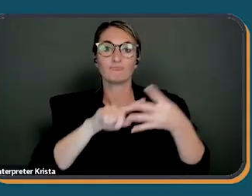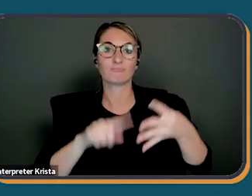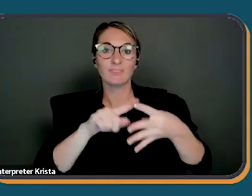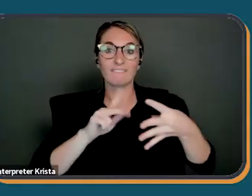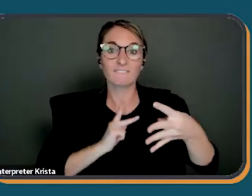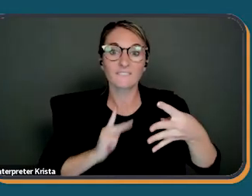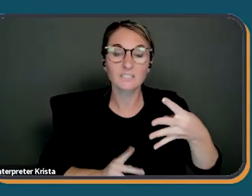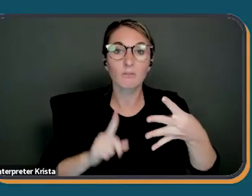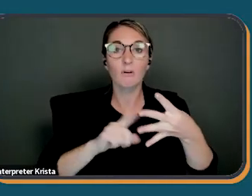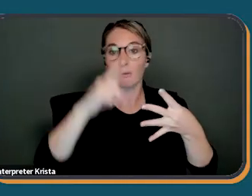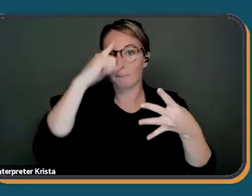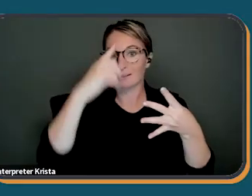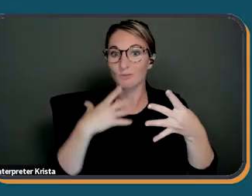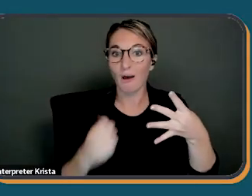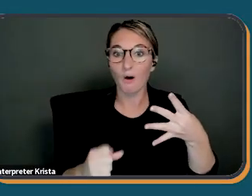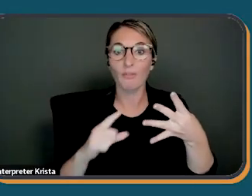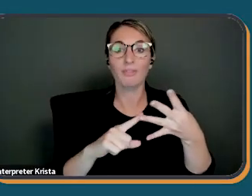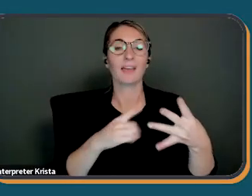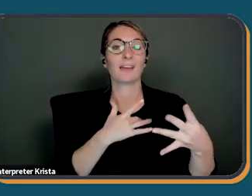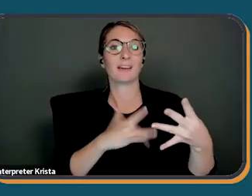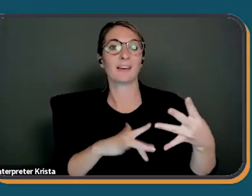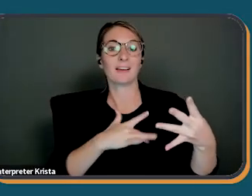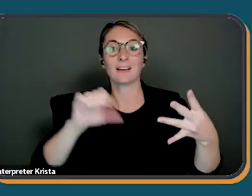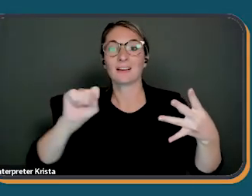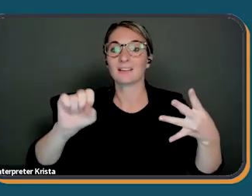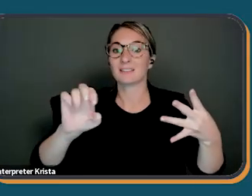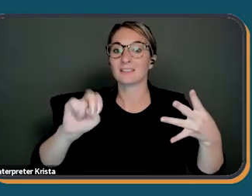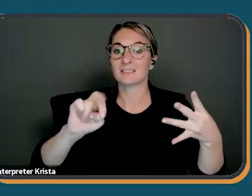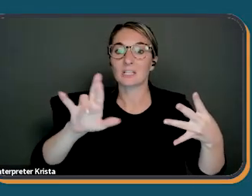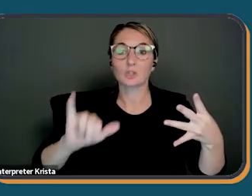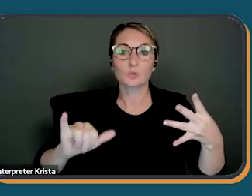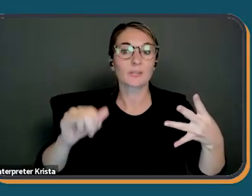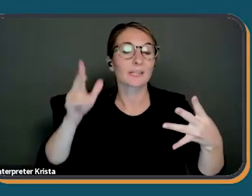8 out of 10 people acquire their disability, like myself.